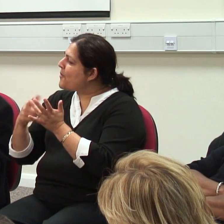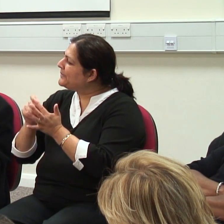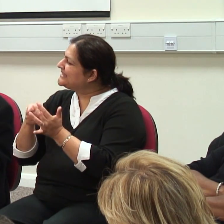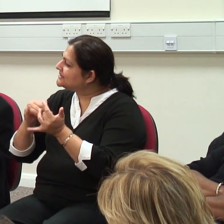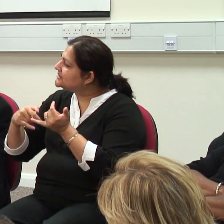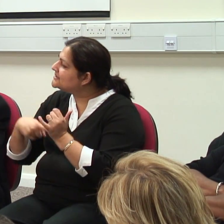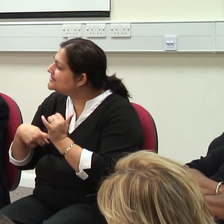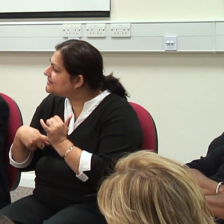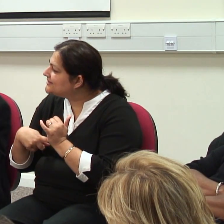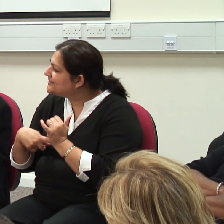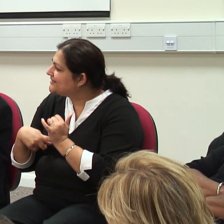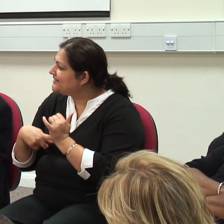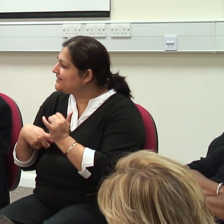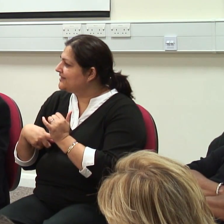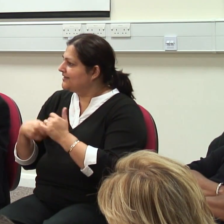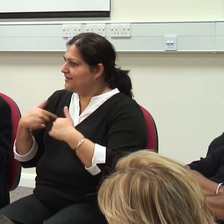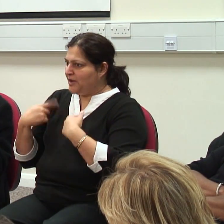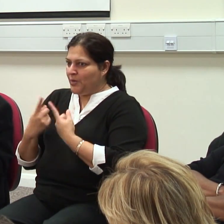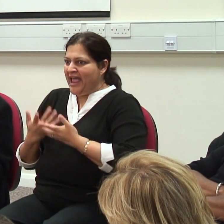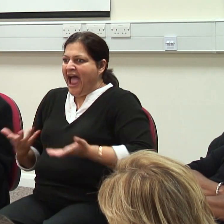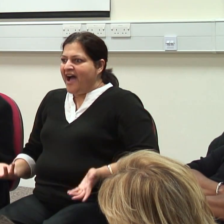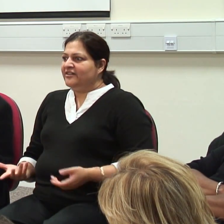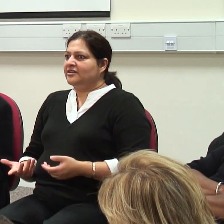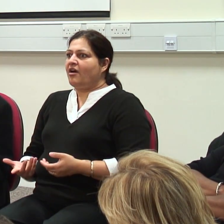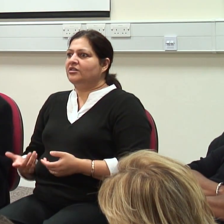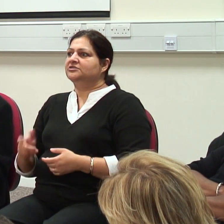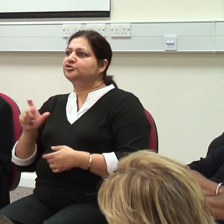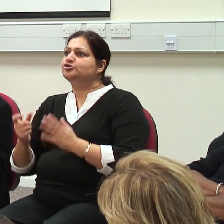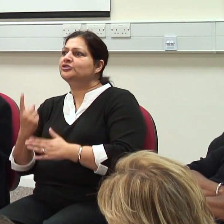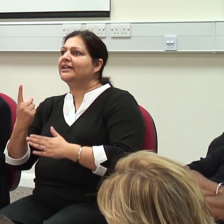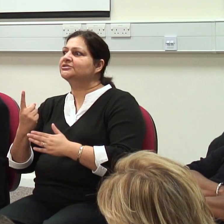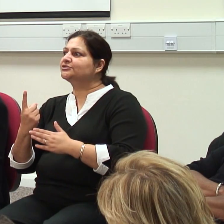chance to look at great art so, you know, philanthropists create great museums so we